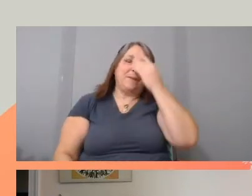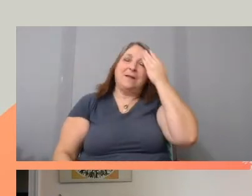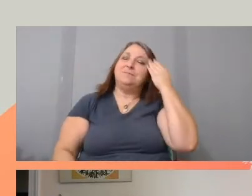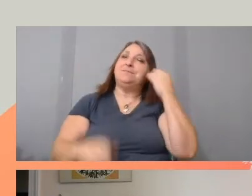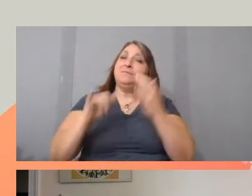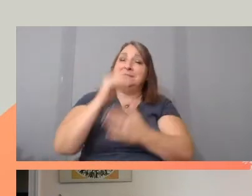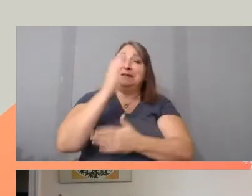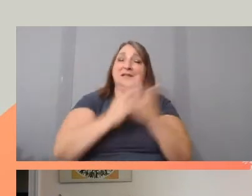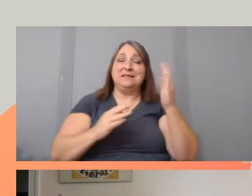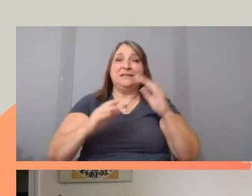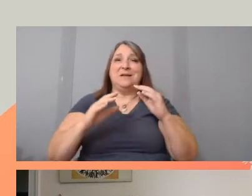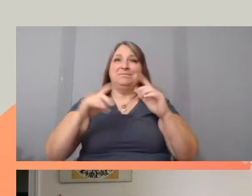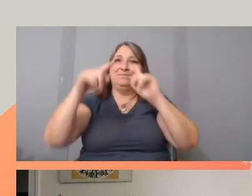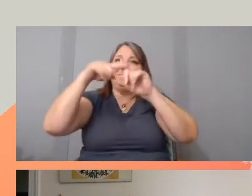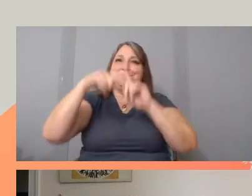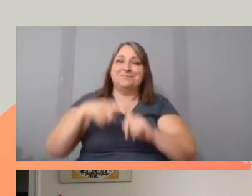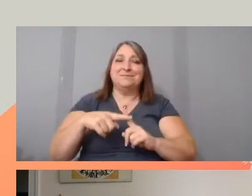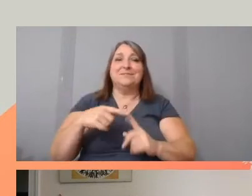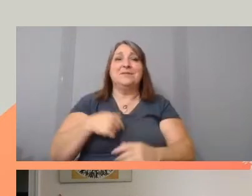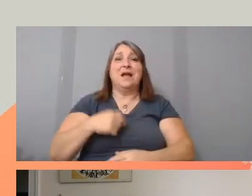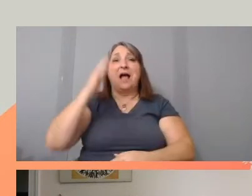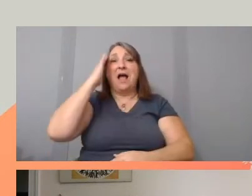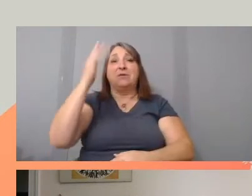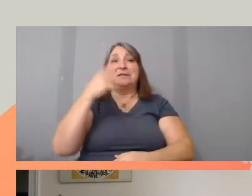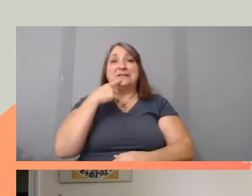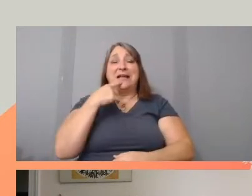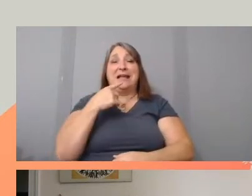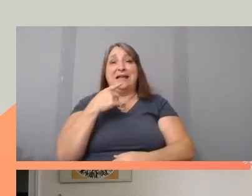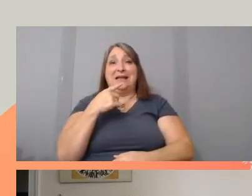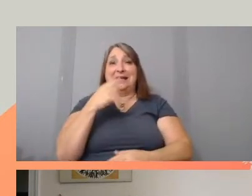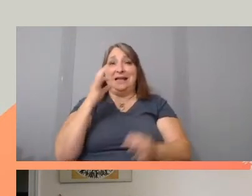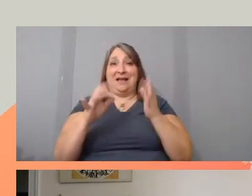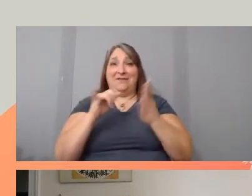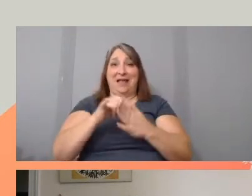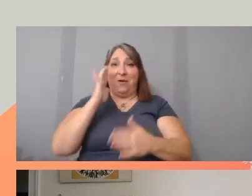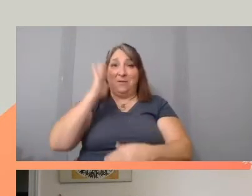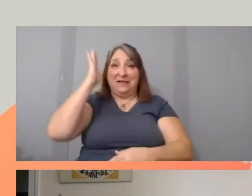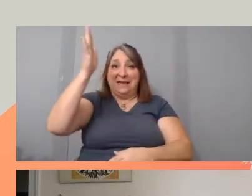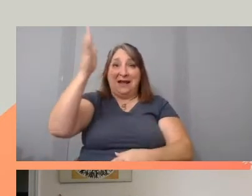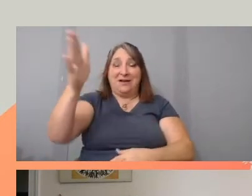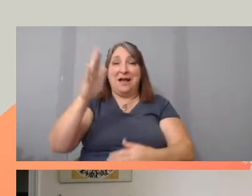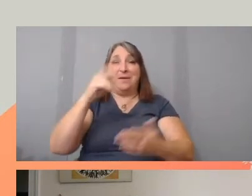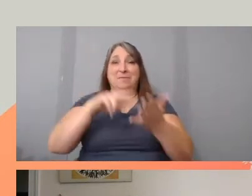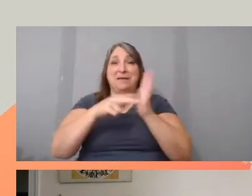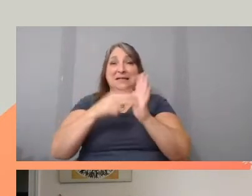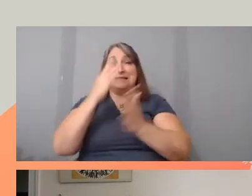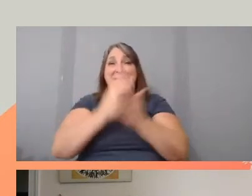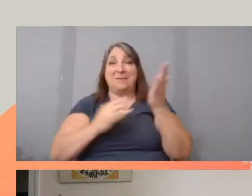I would say we are, I don't know if like that will be down the road, meaning that some of these collectives will start to get support,